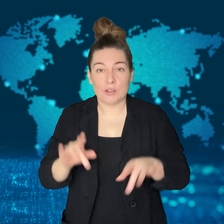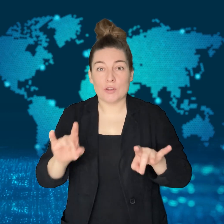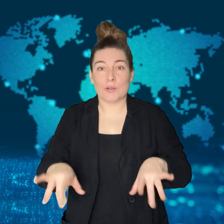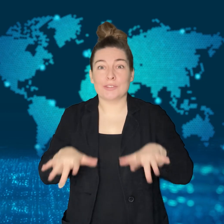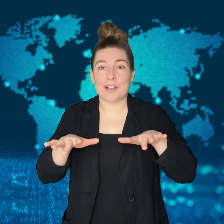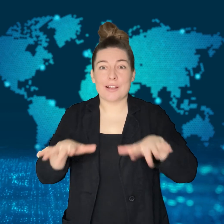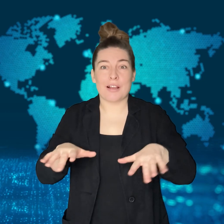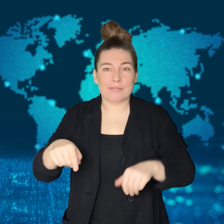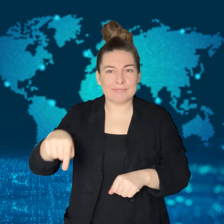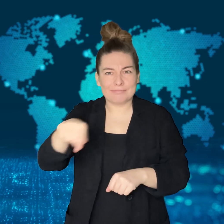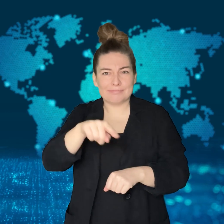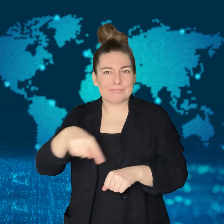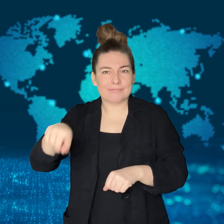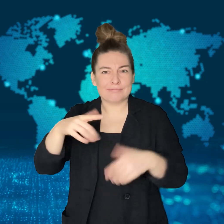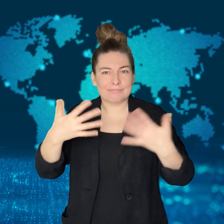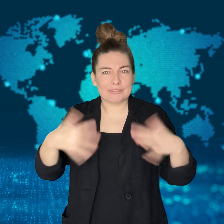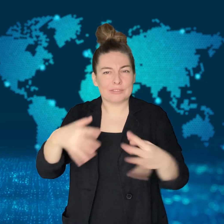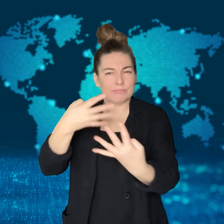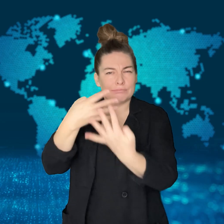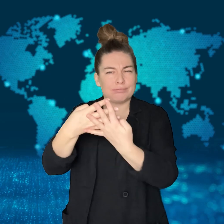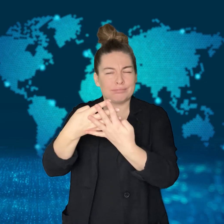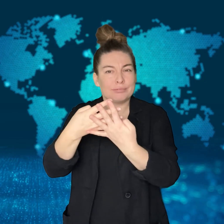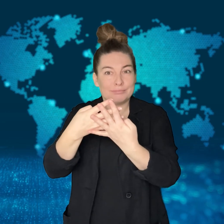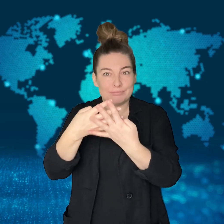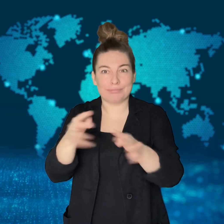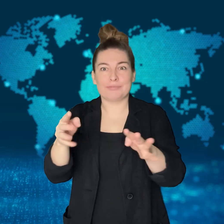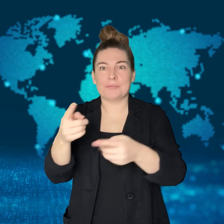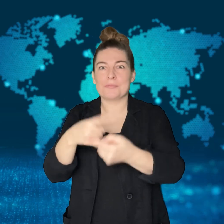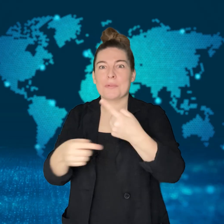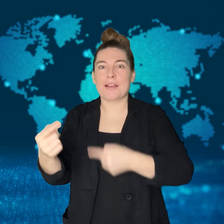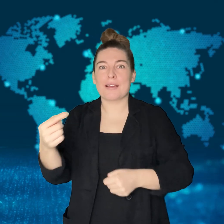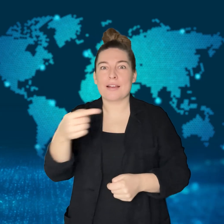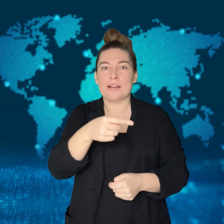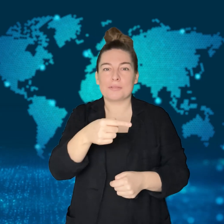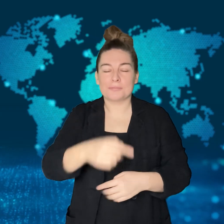Prisoners returned